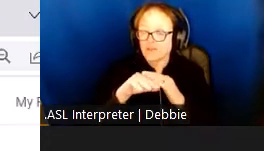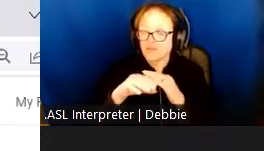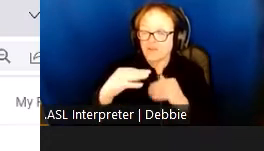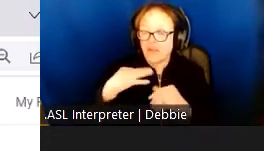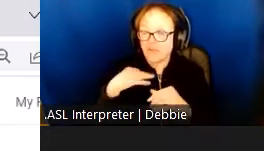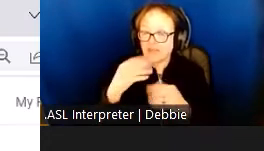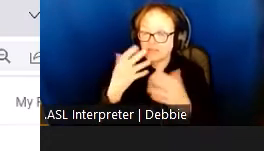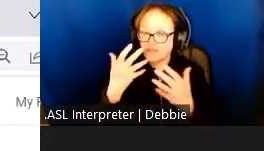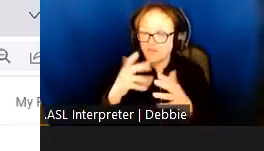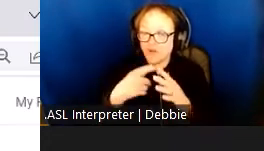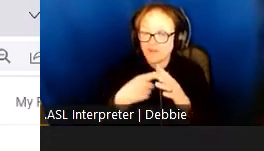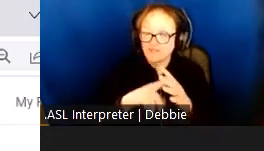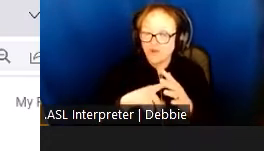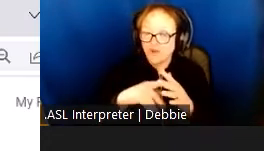but not yet completed.